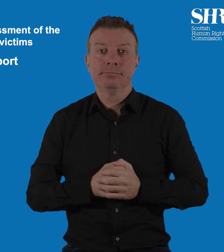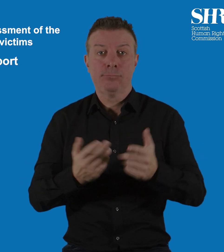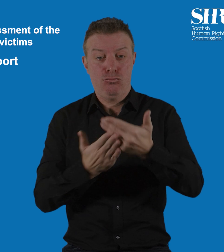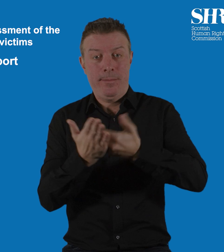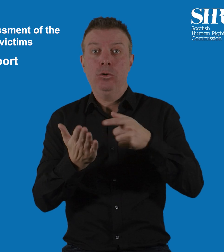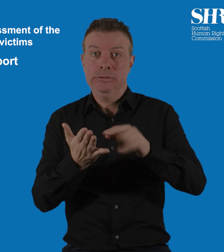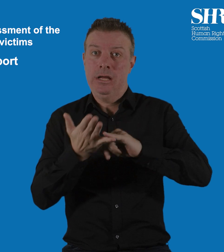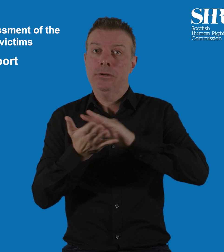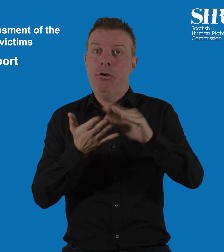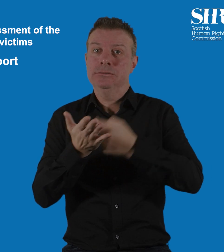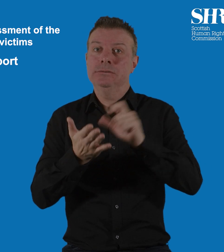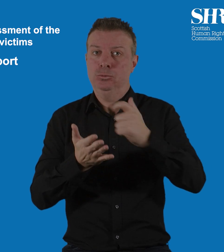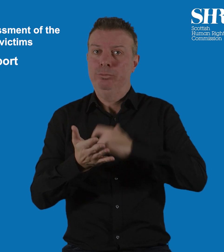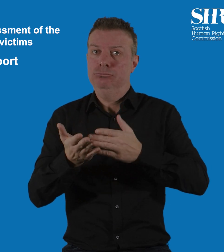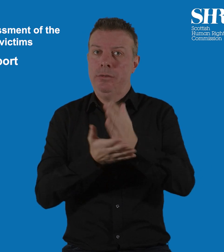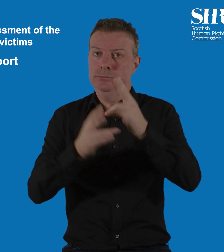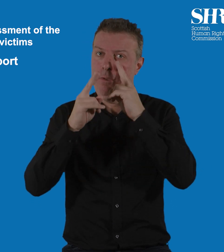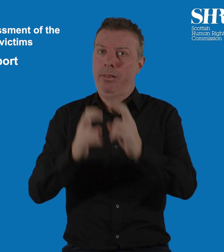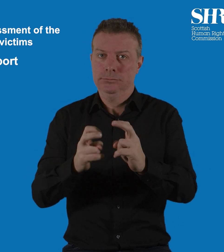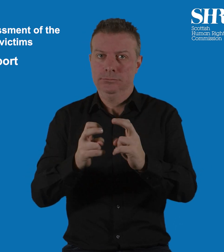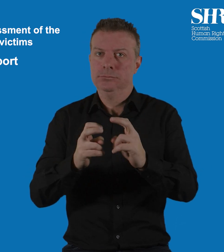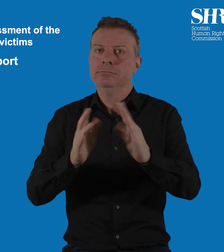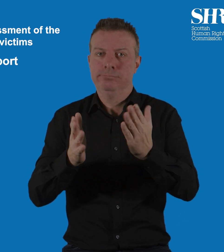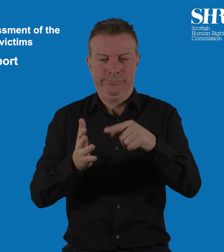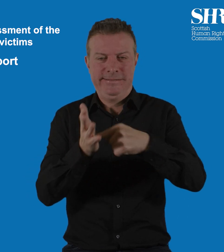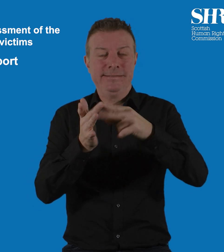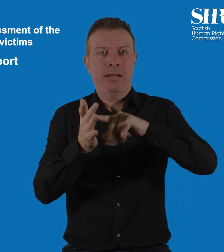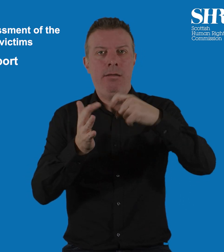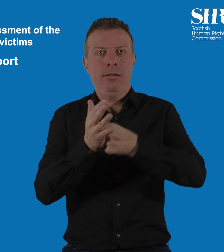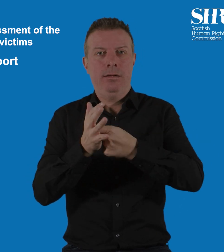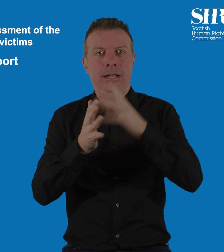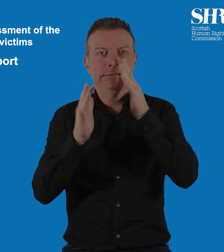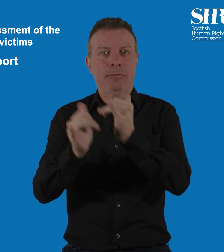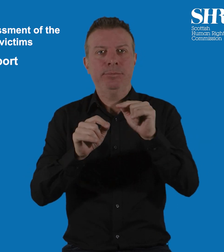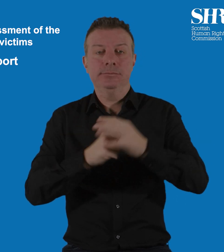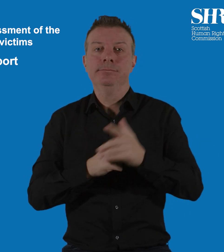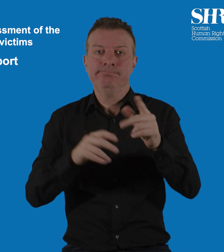The report is SHRC’s human rights analysis of the Tinker Experiment.